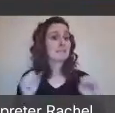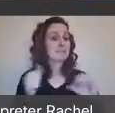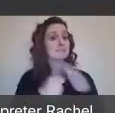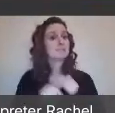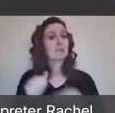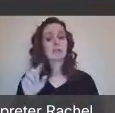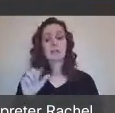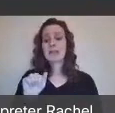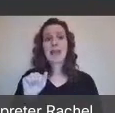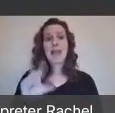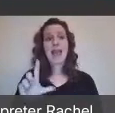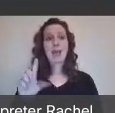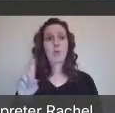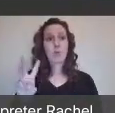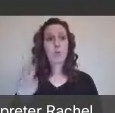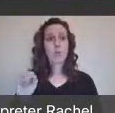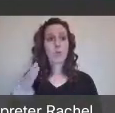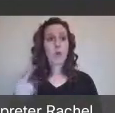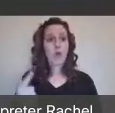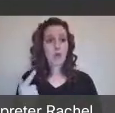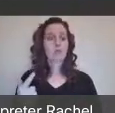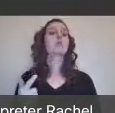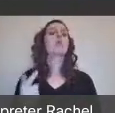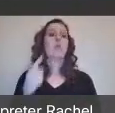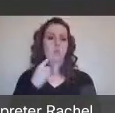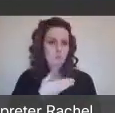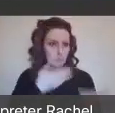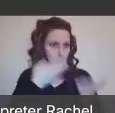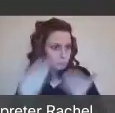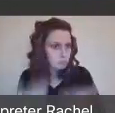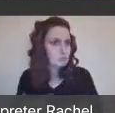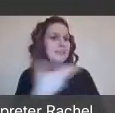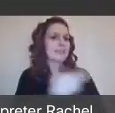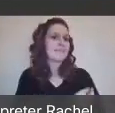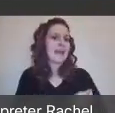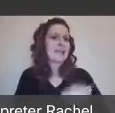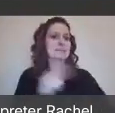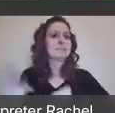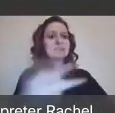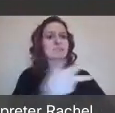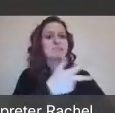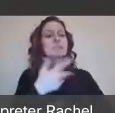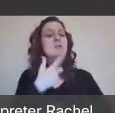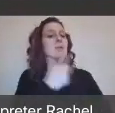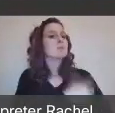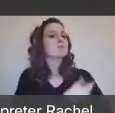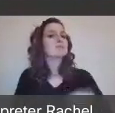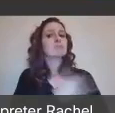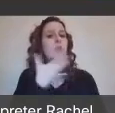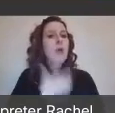will begin taking vaccine to our most vulnerable elderly residents who would otherwise not be able